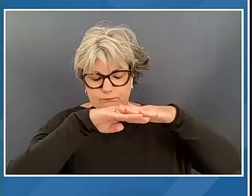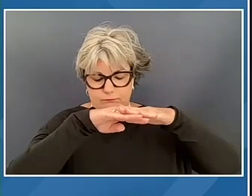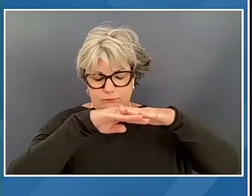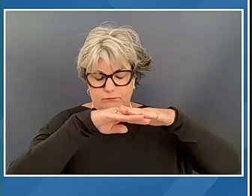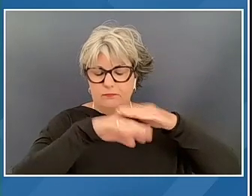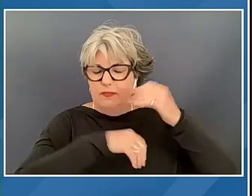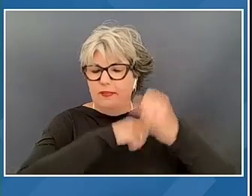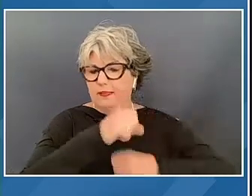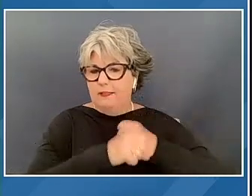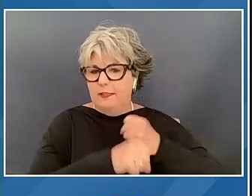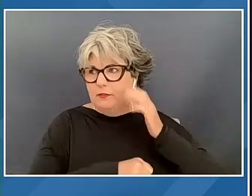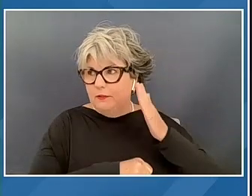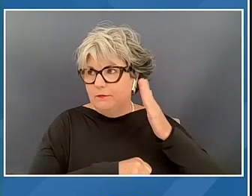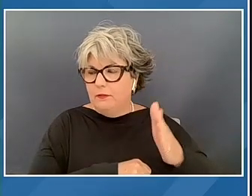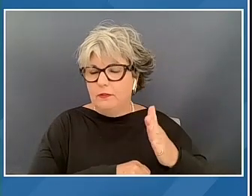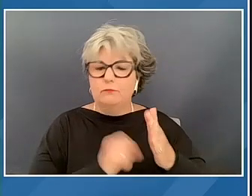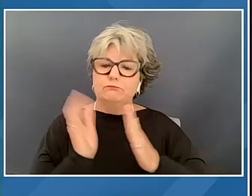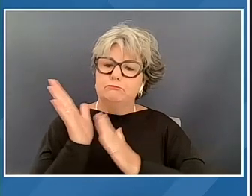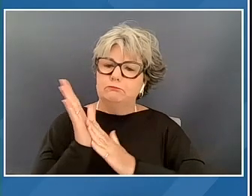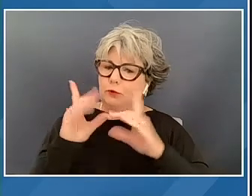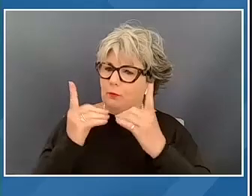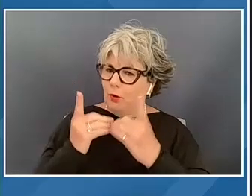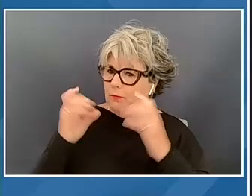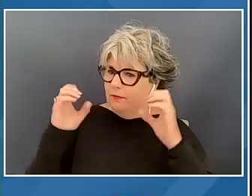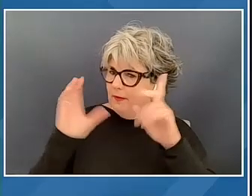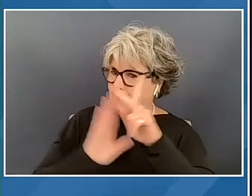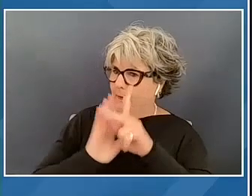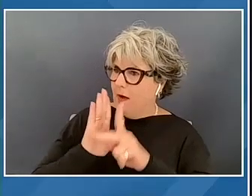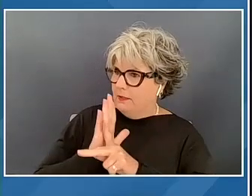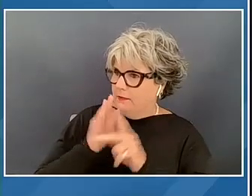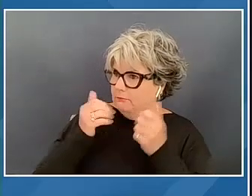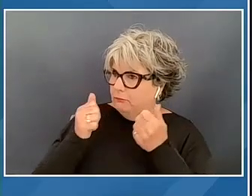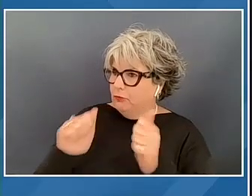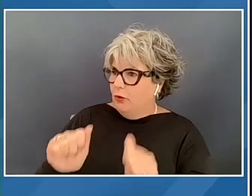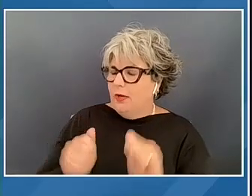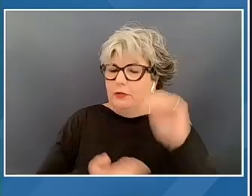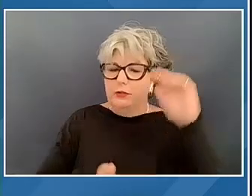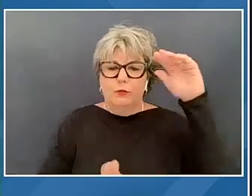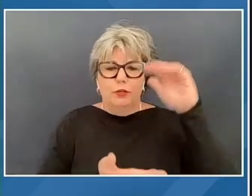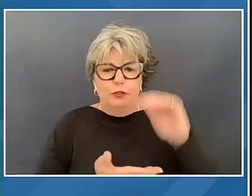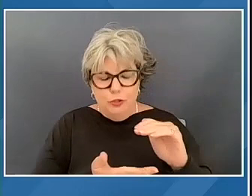We applaud the Department's policy moves to reduce the instances of interest